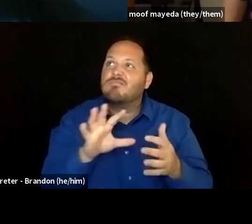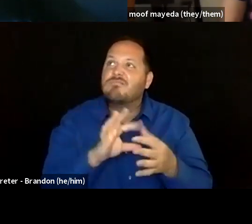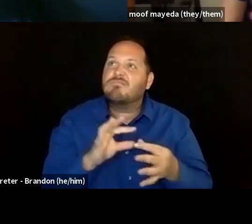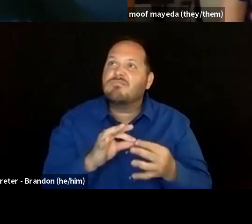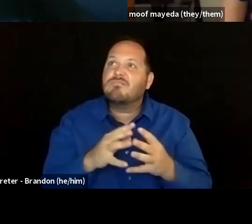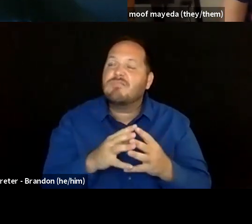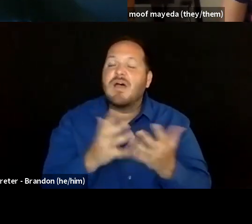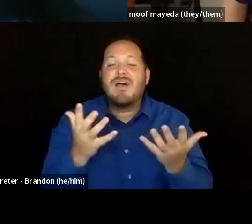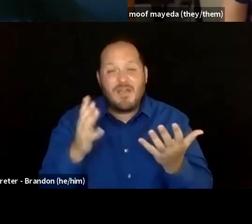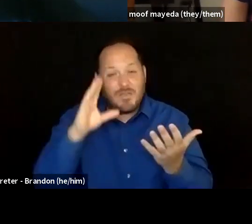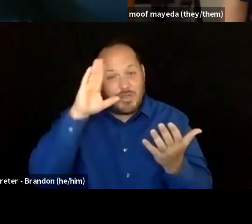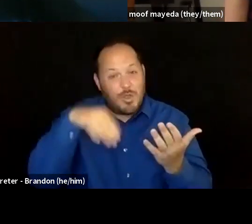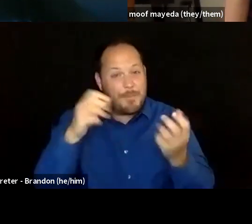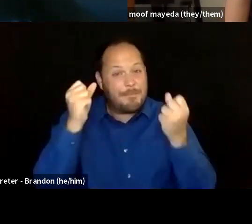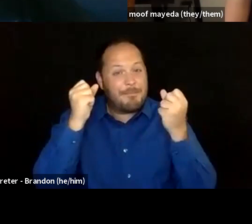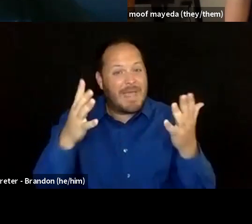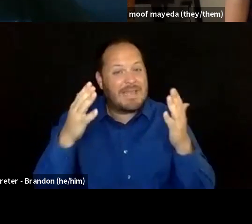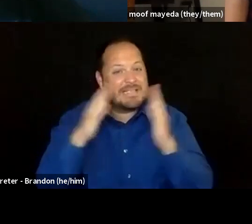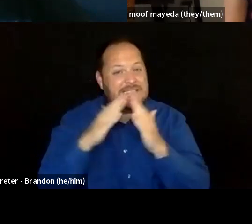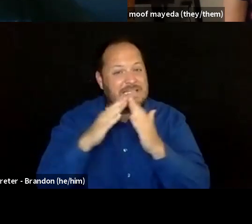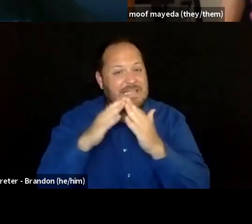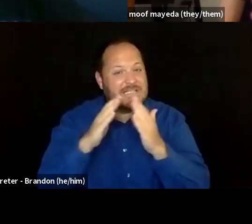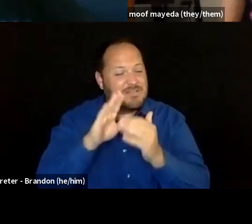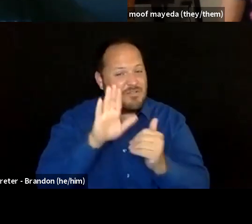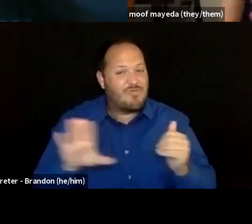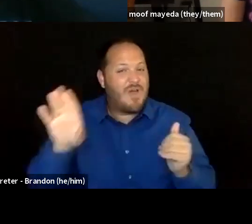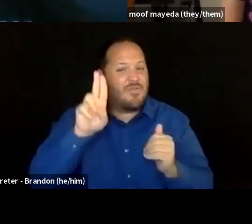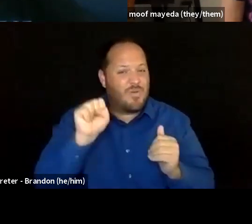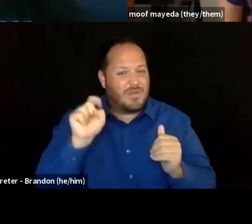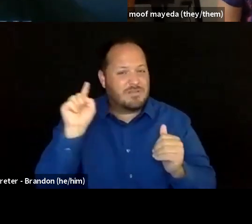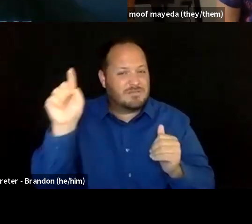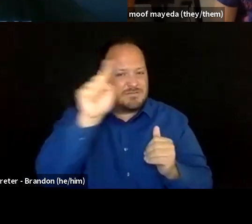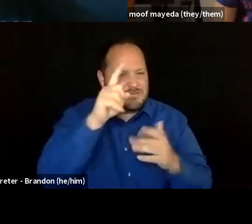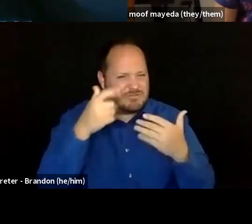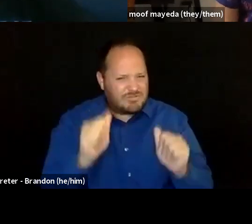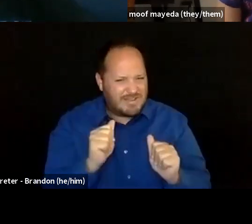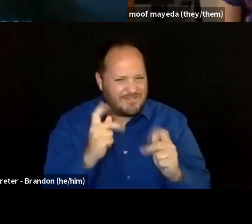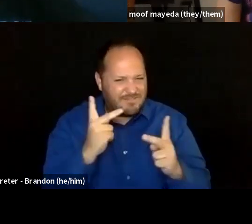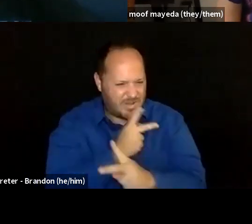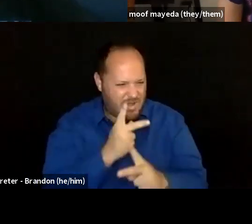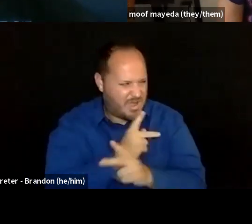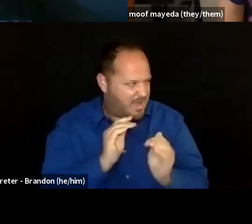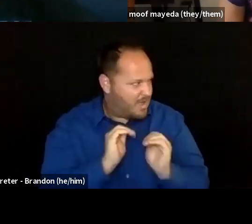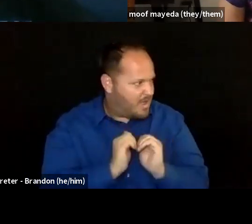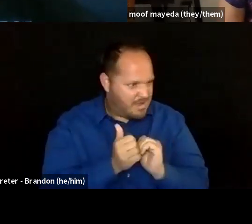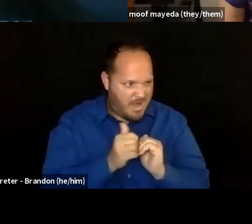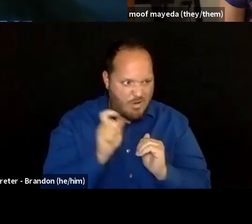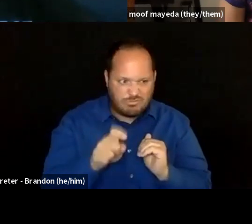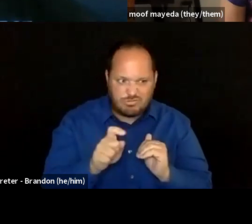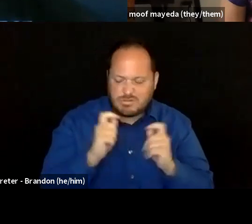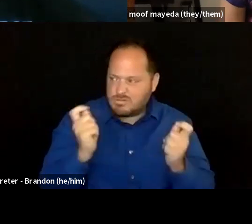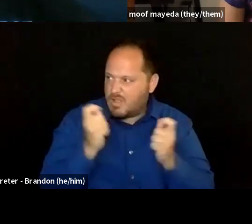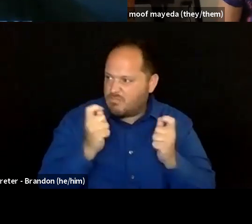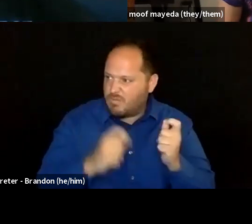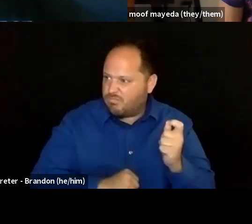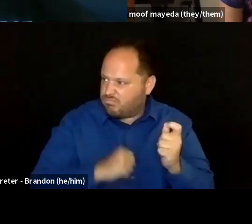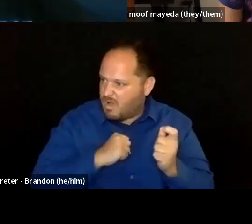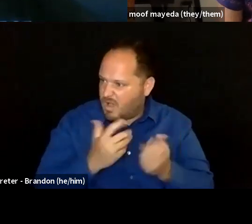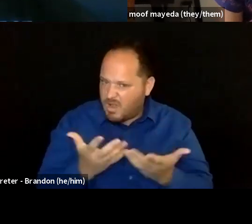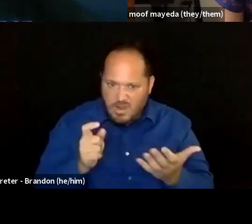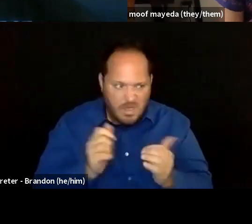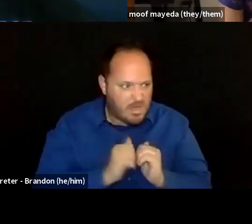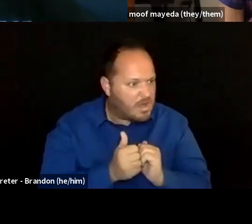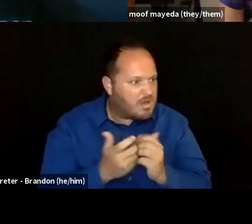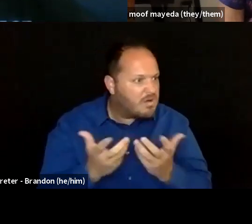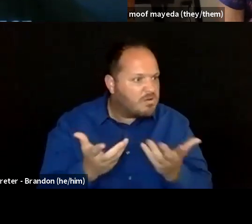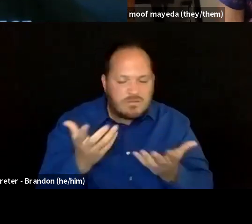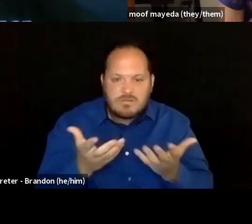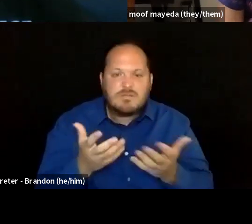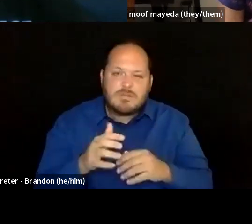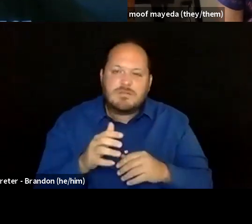So I'm glad to see the progress in that area.